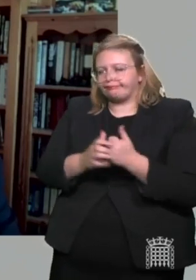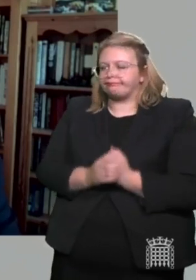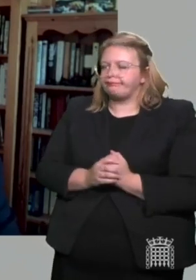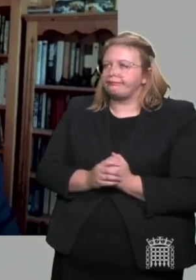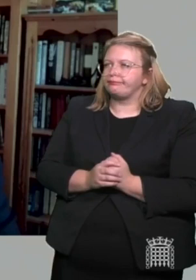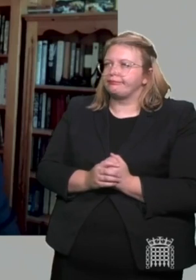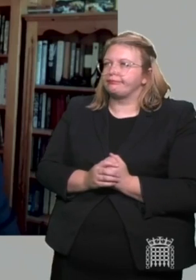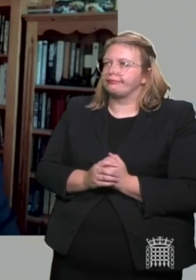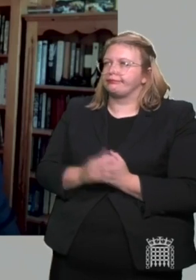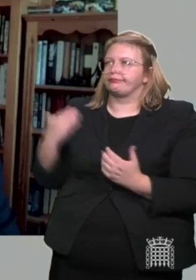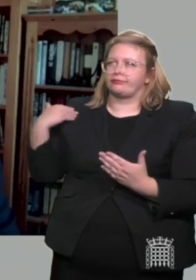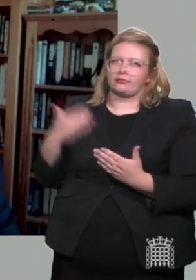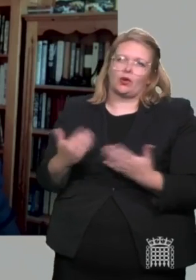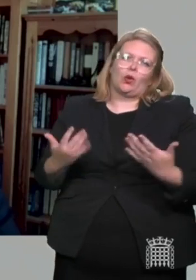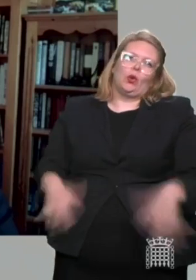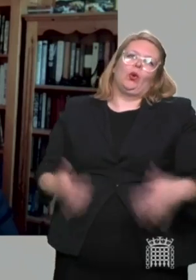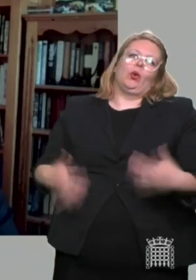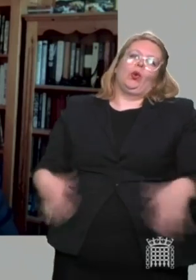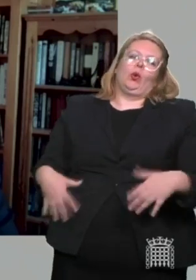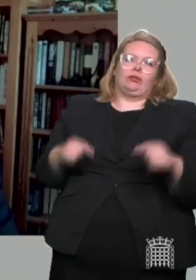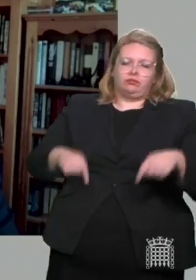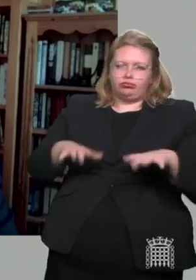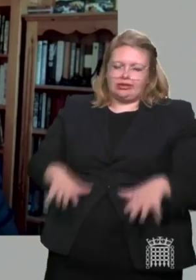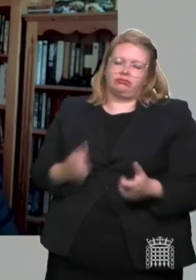People have lost their mothers and fathers, their grandparents and even their children.